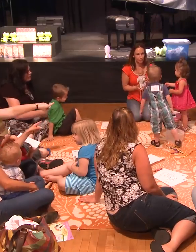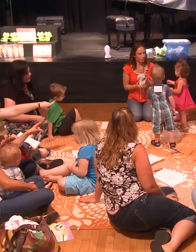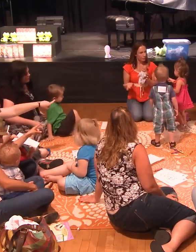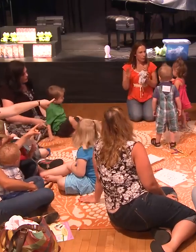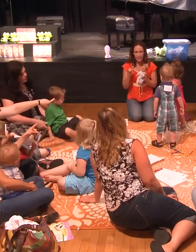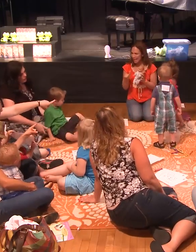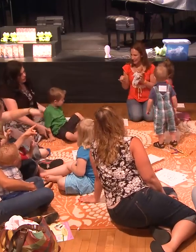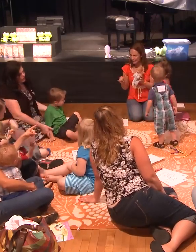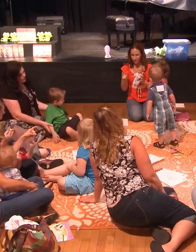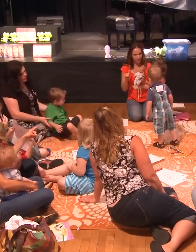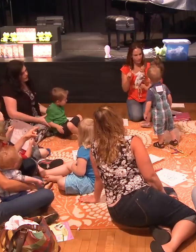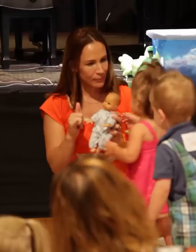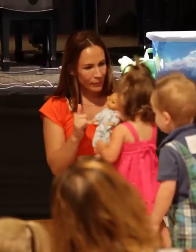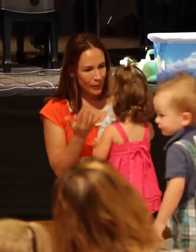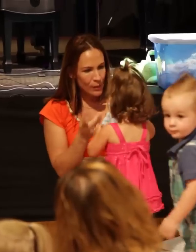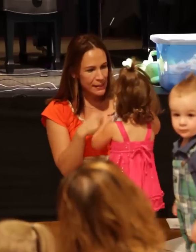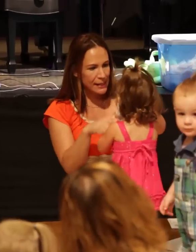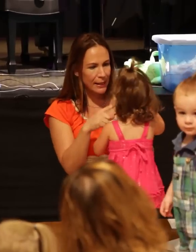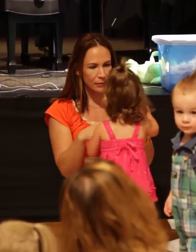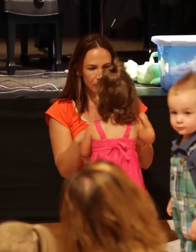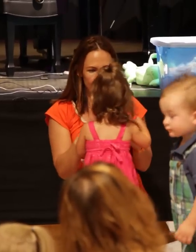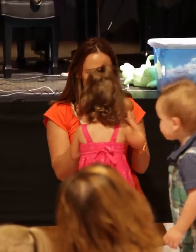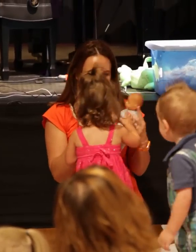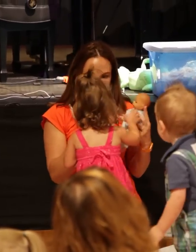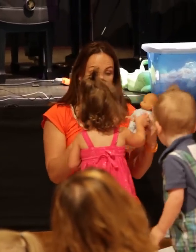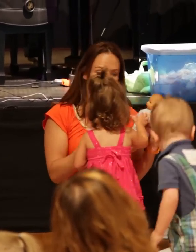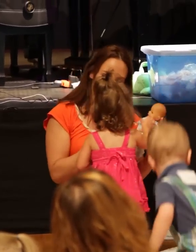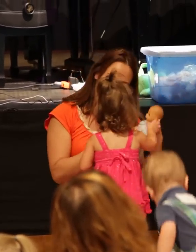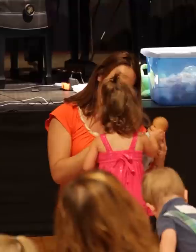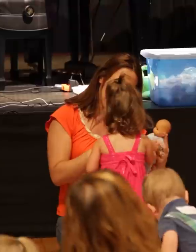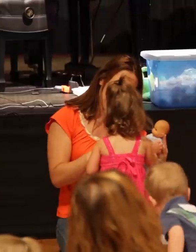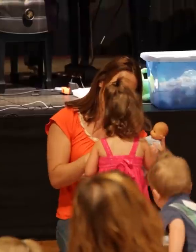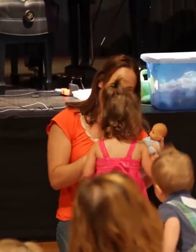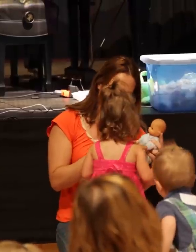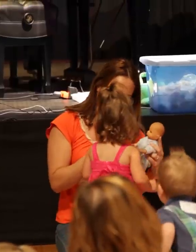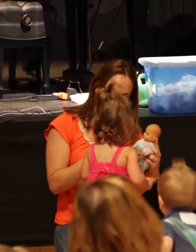What is that? What's the sign? Bridget, what's the sign? What's the sign? Baby.